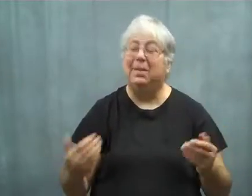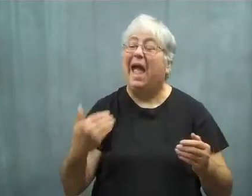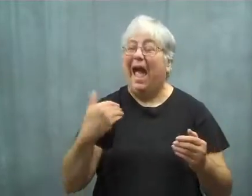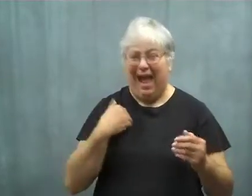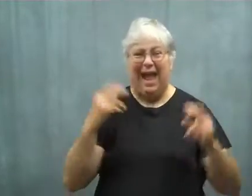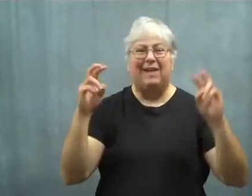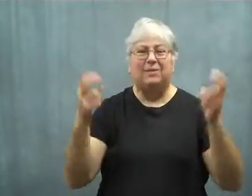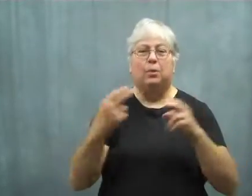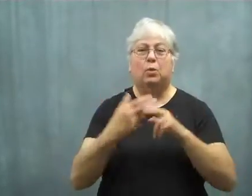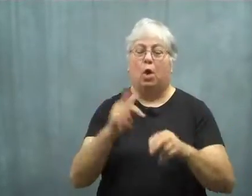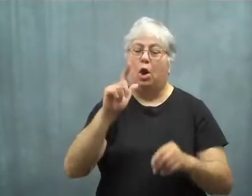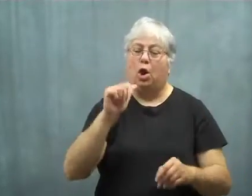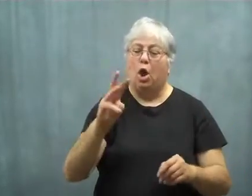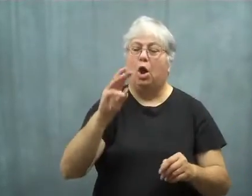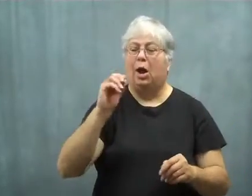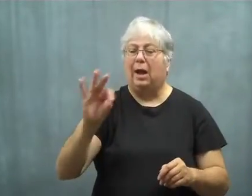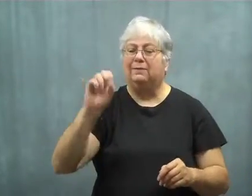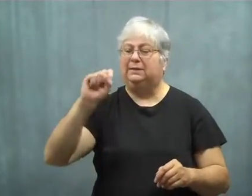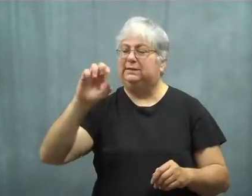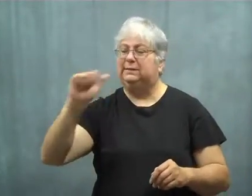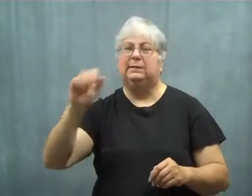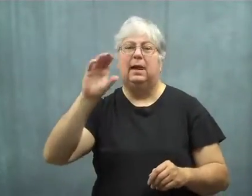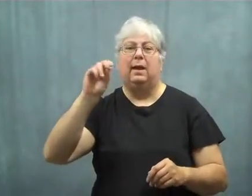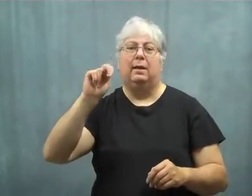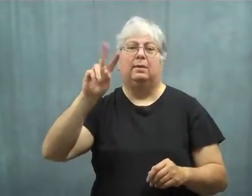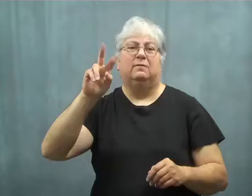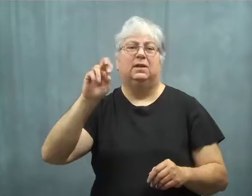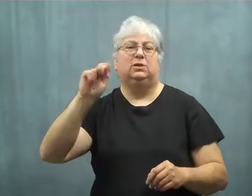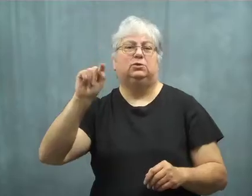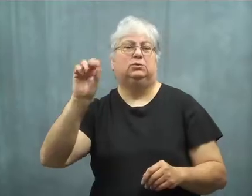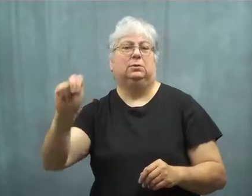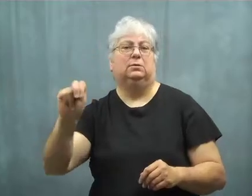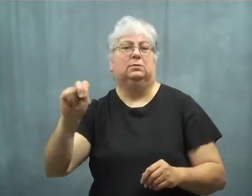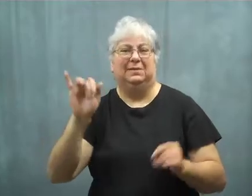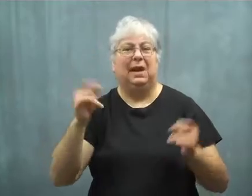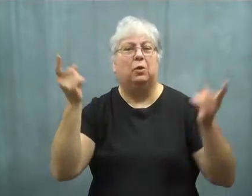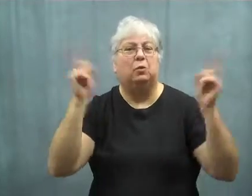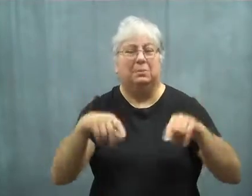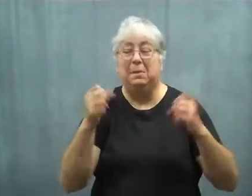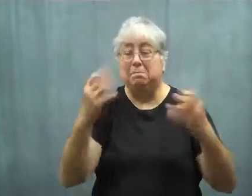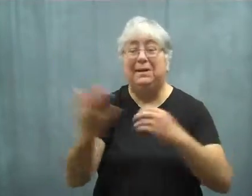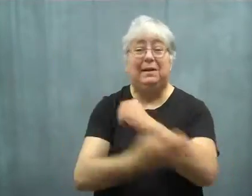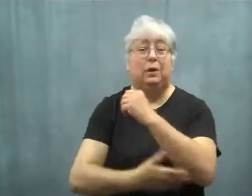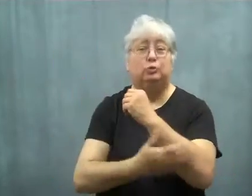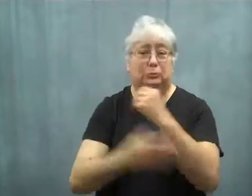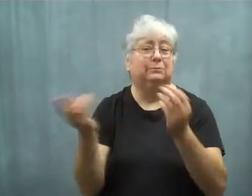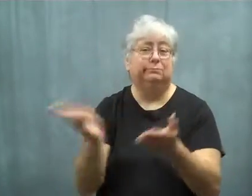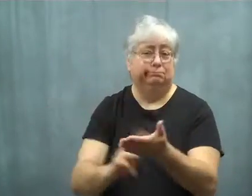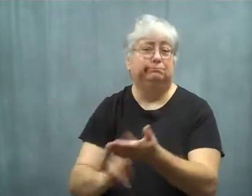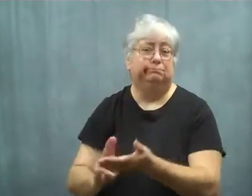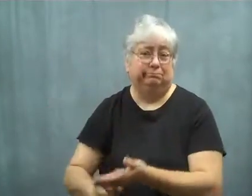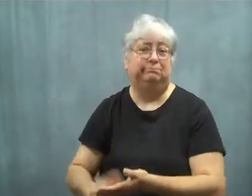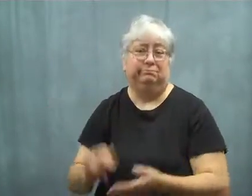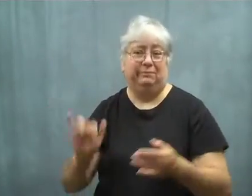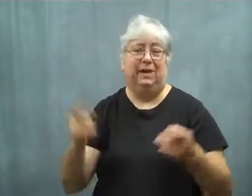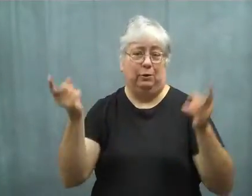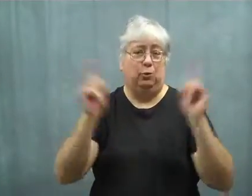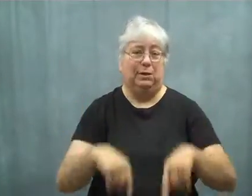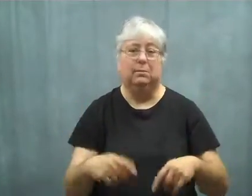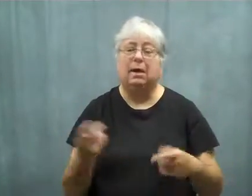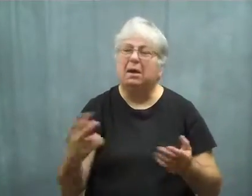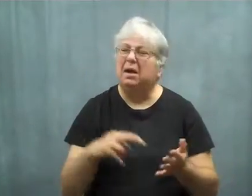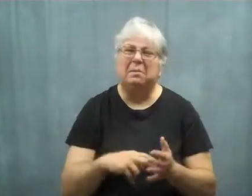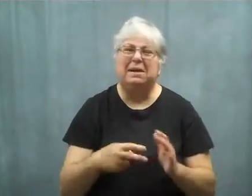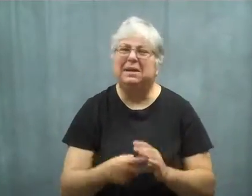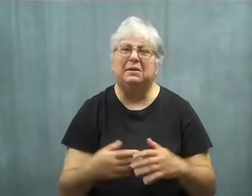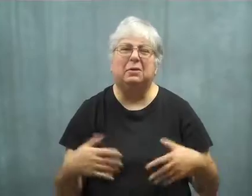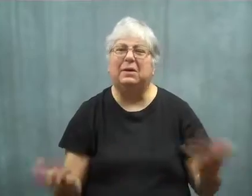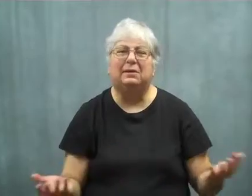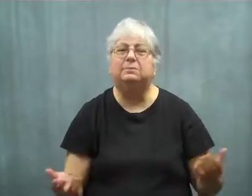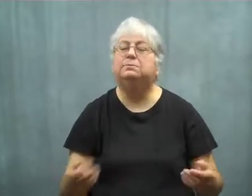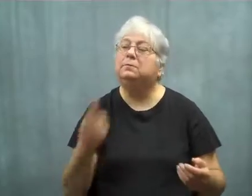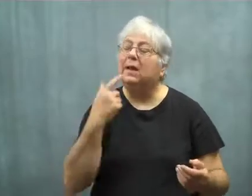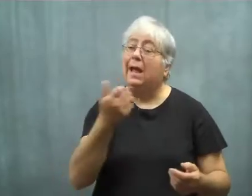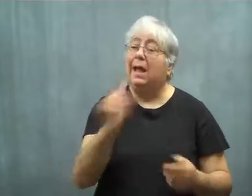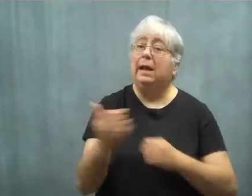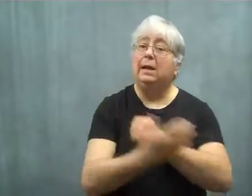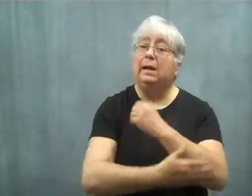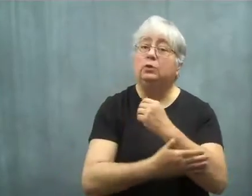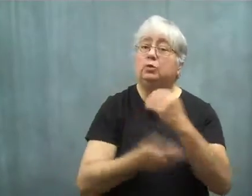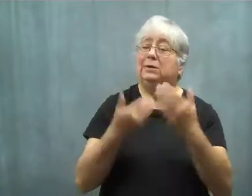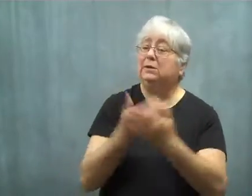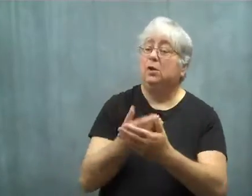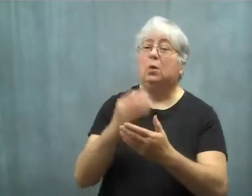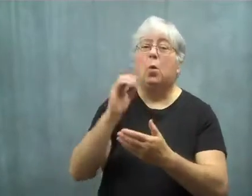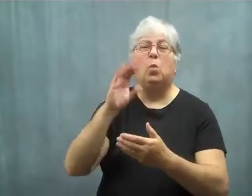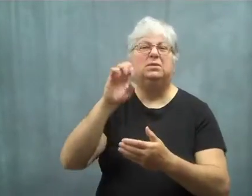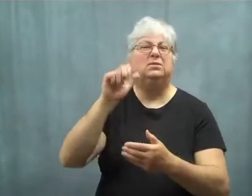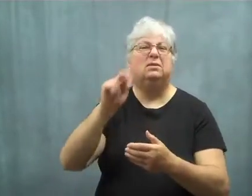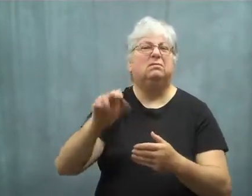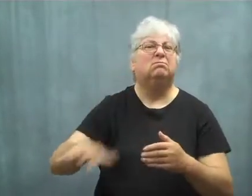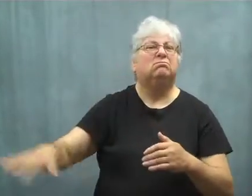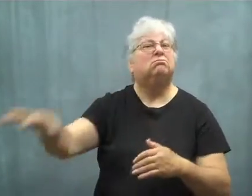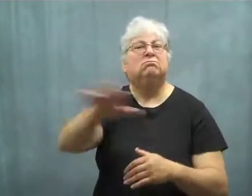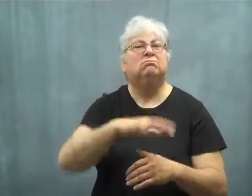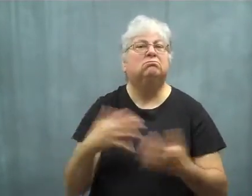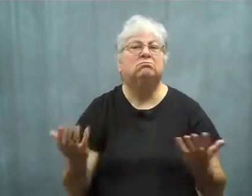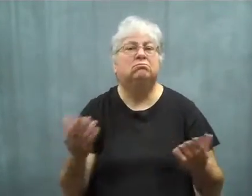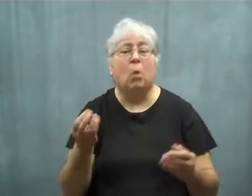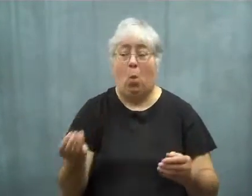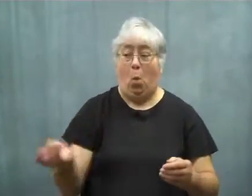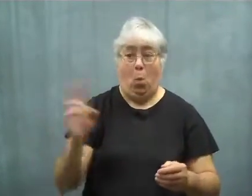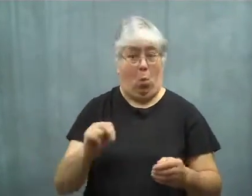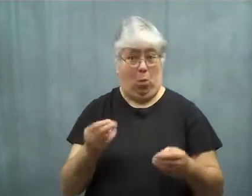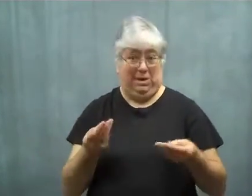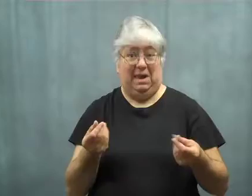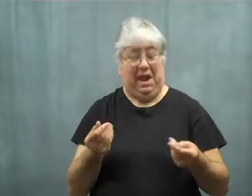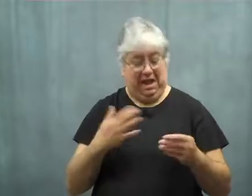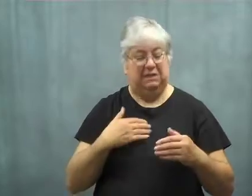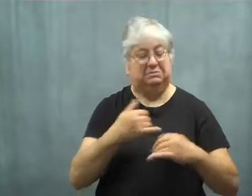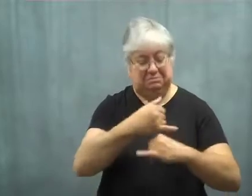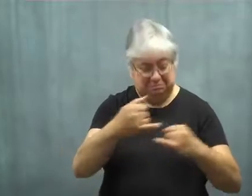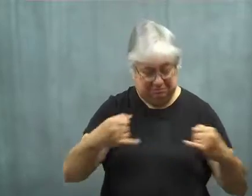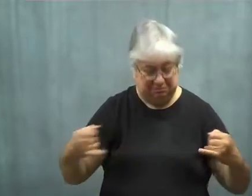The Law of the Sea Convention has been signed by many countries.